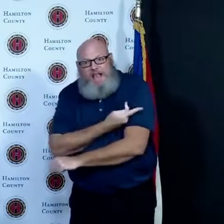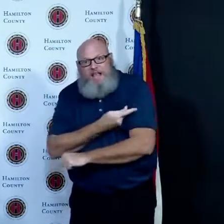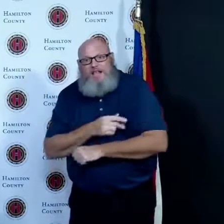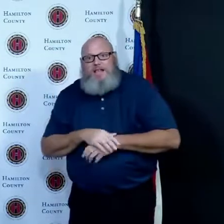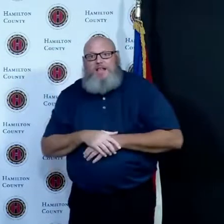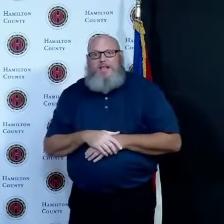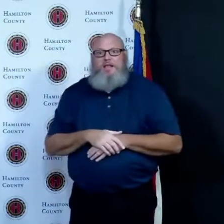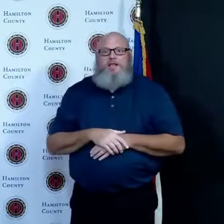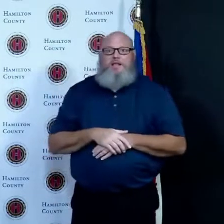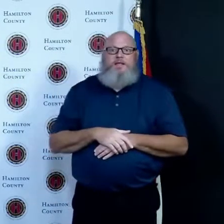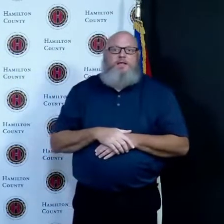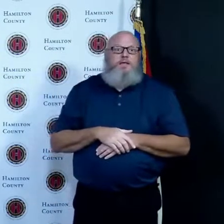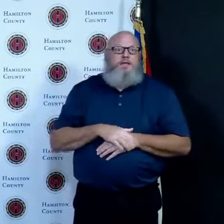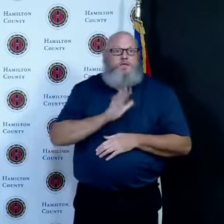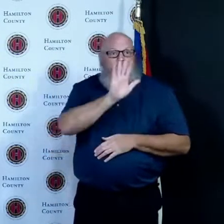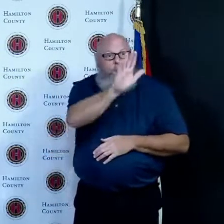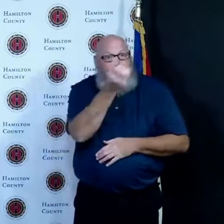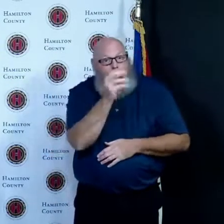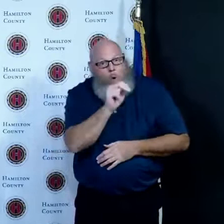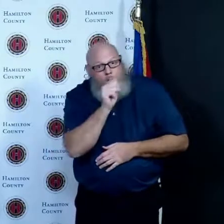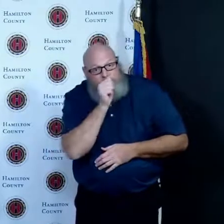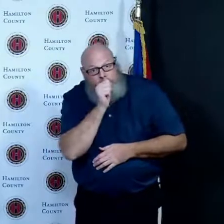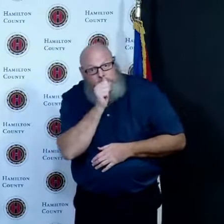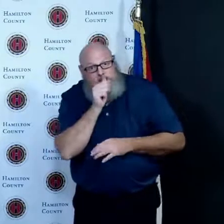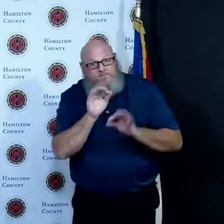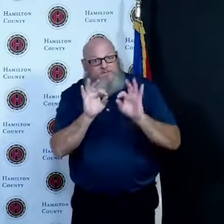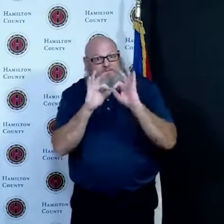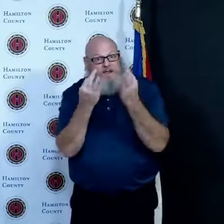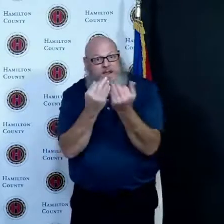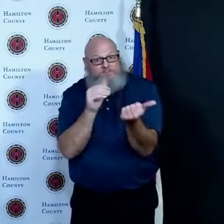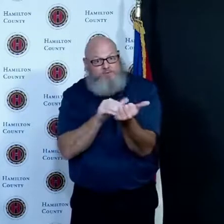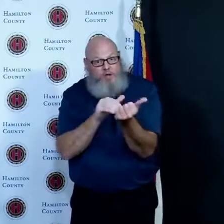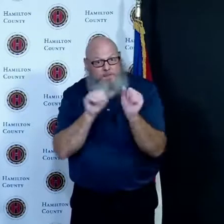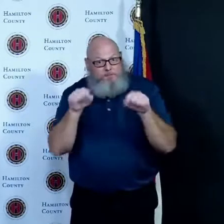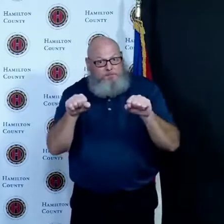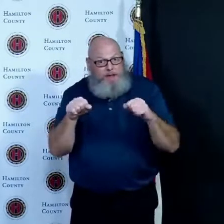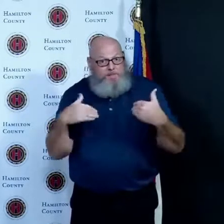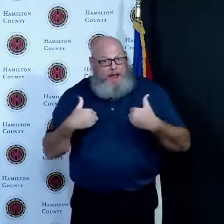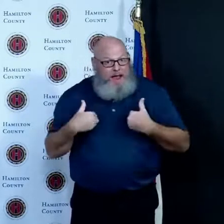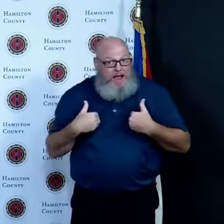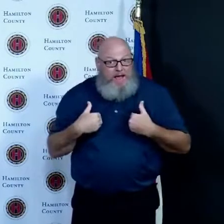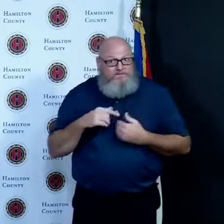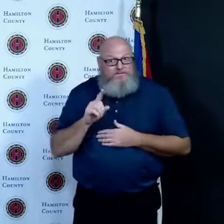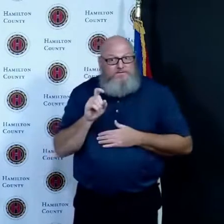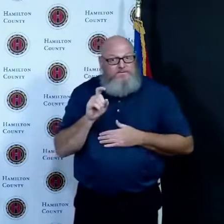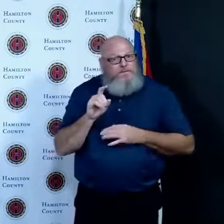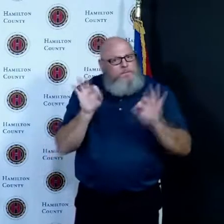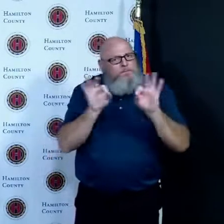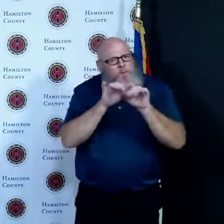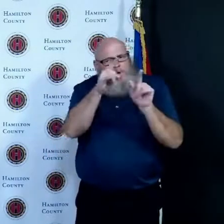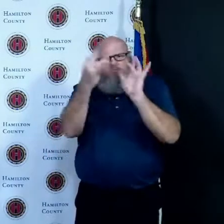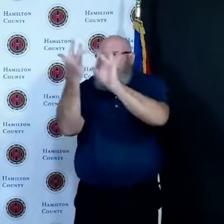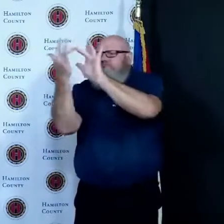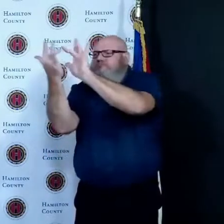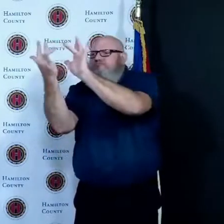on when they might have access to the vaccine but then also as the information is released publicly all the media outlets will carry this information